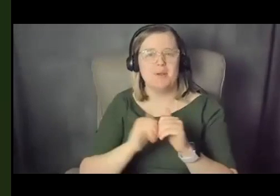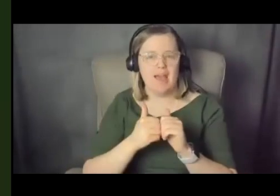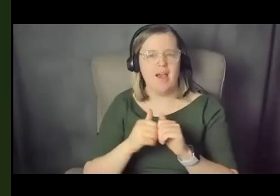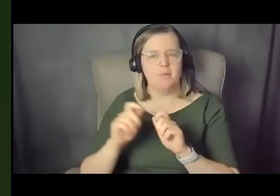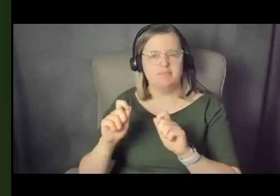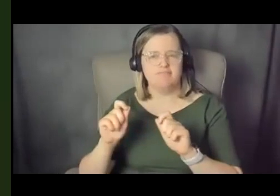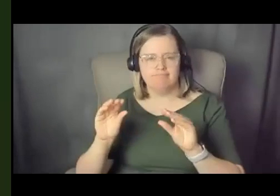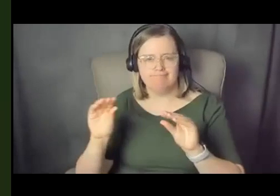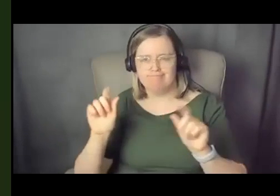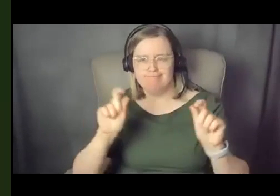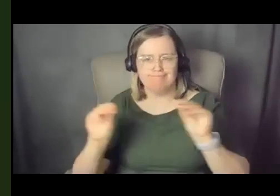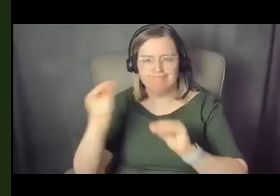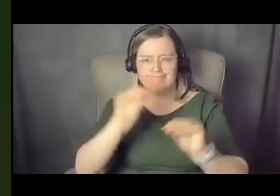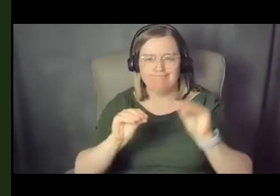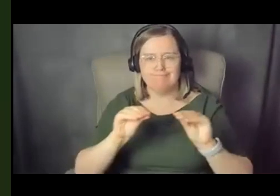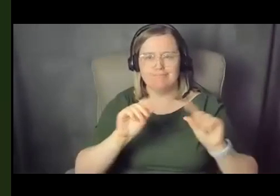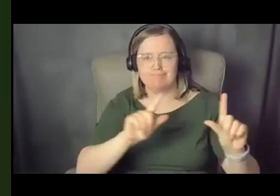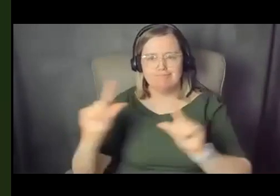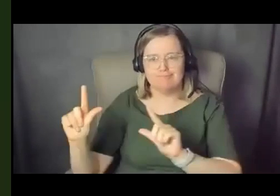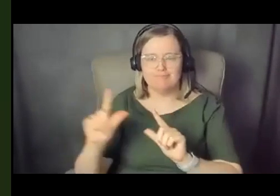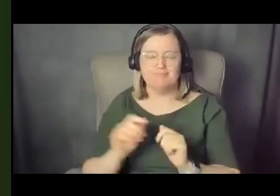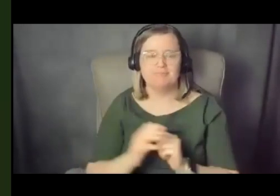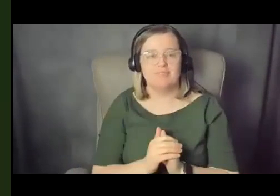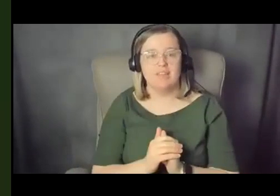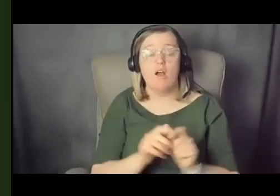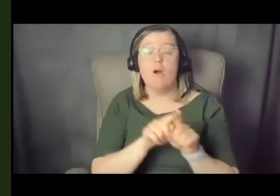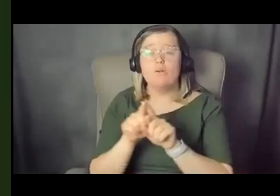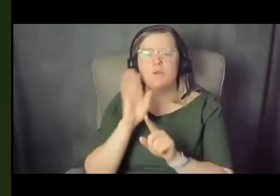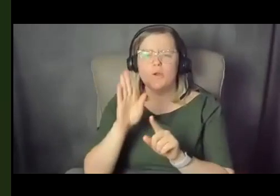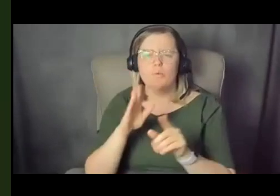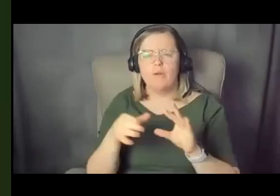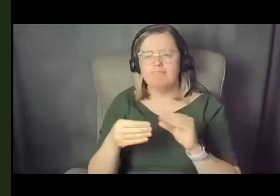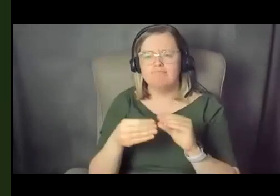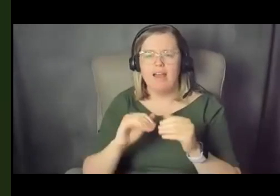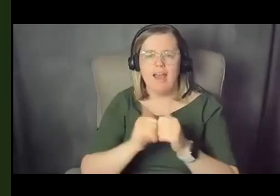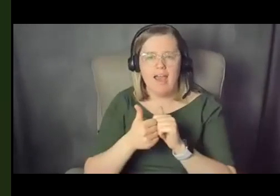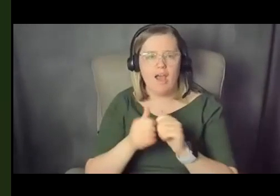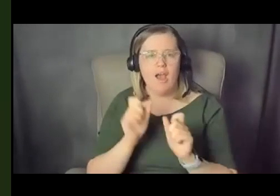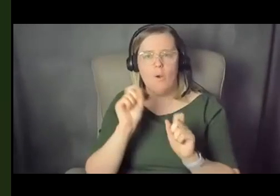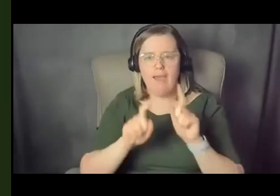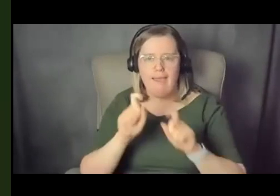moment as well. Ile also be sharing how to ask questions during today's